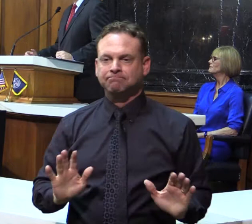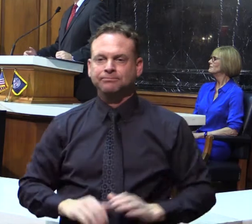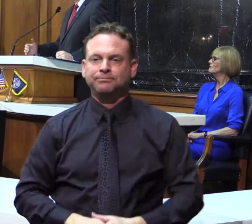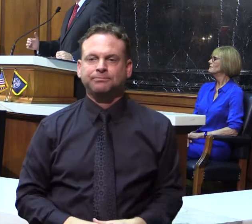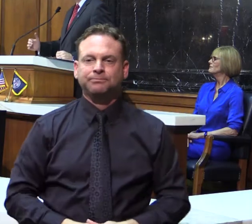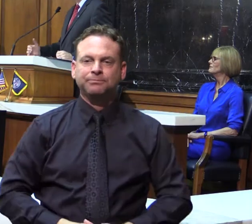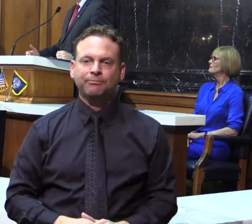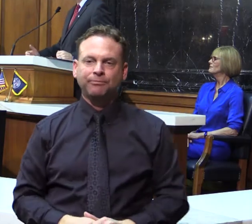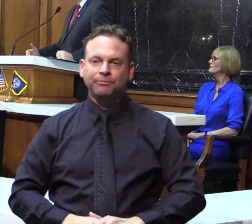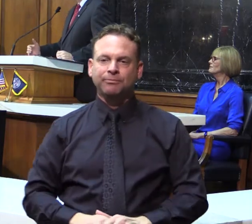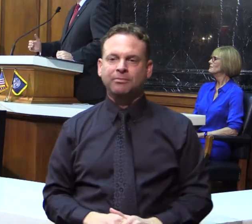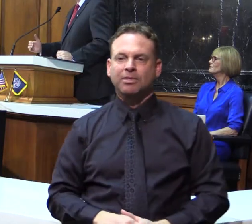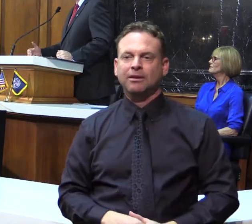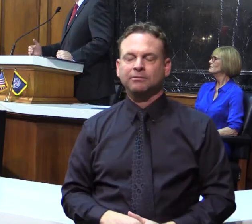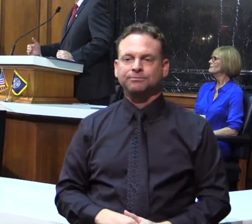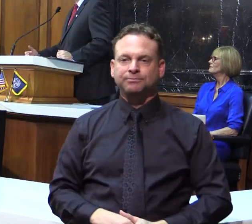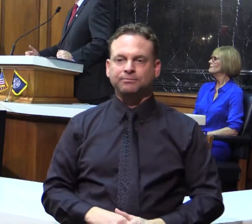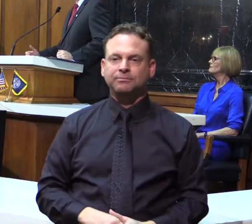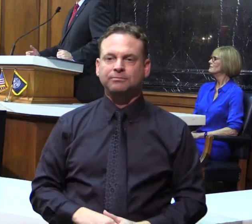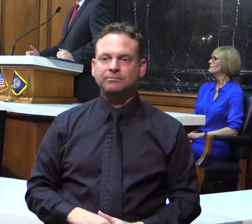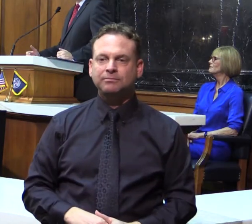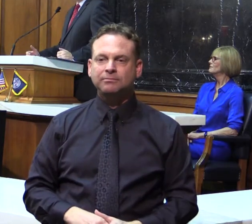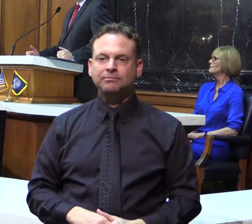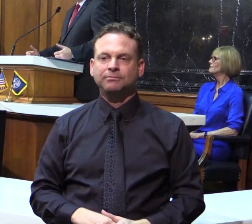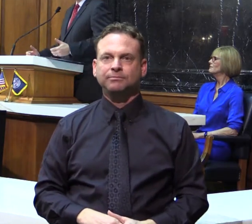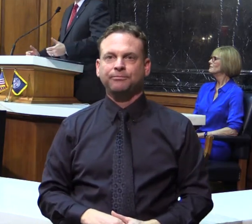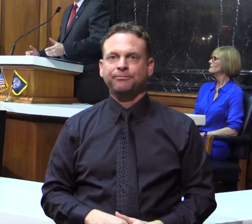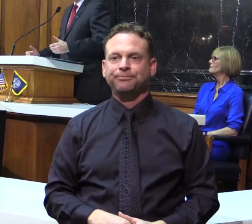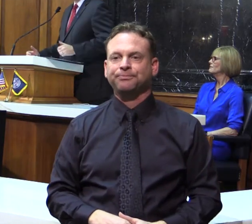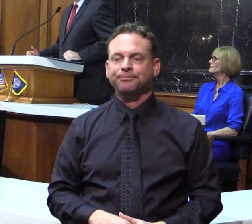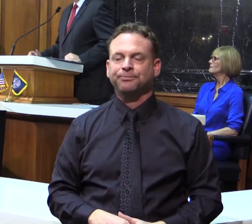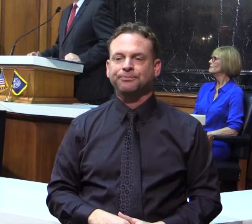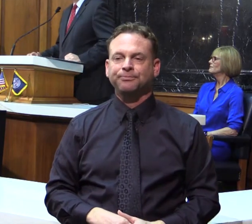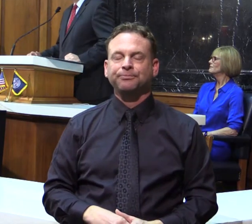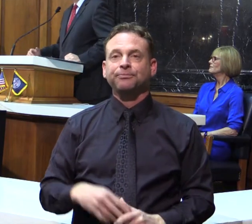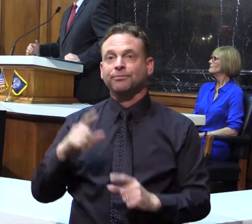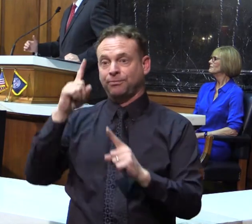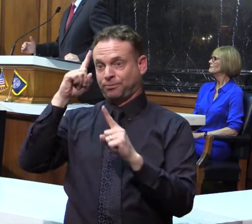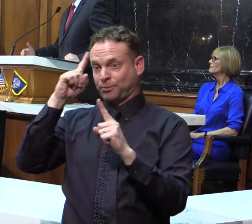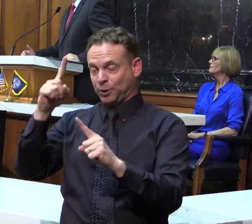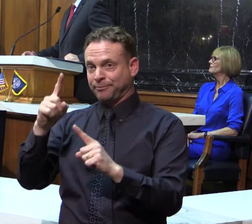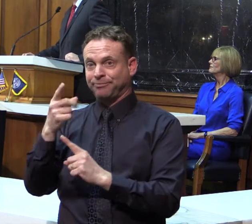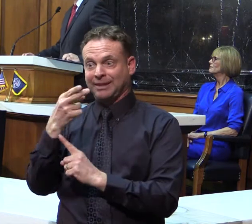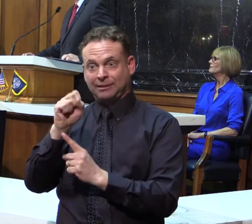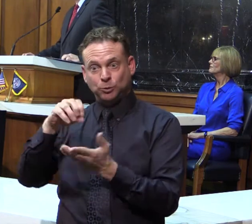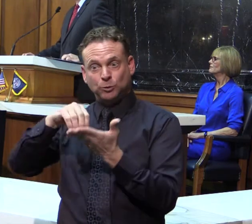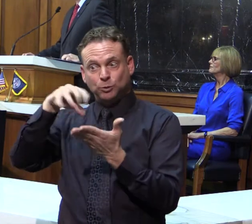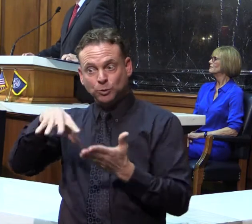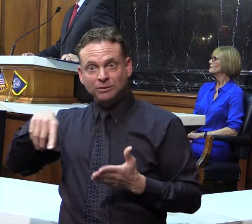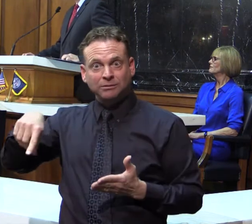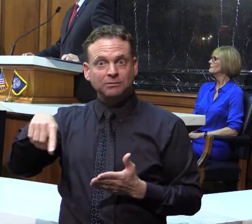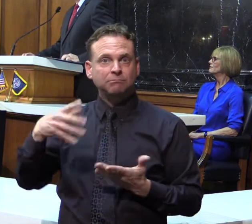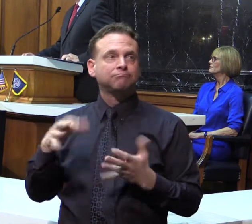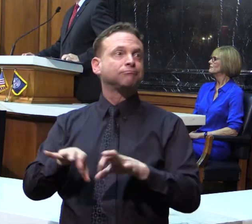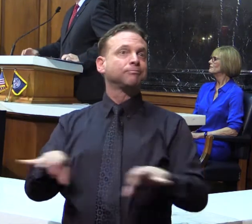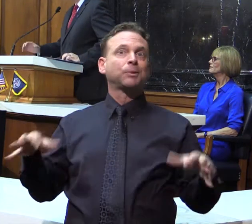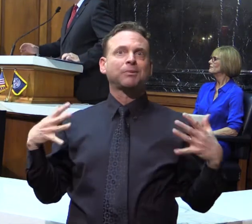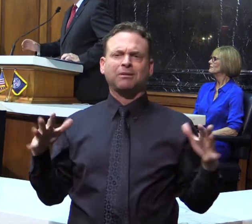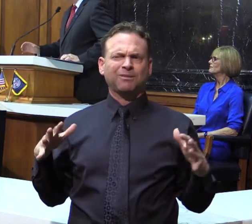graduates with a diploma that is their opportunity to advance to the next step along theirpath.